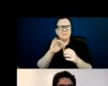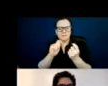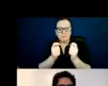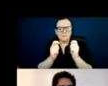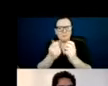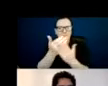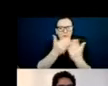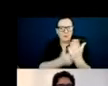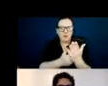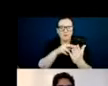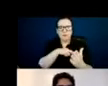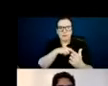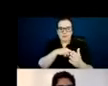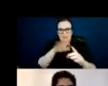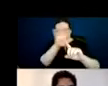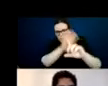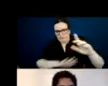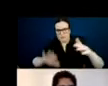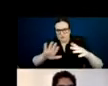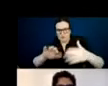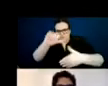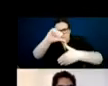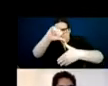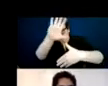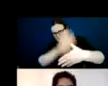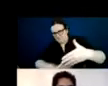effort in the region to implement the Convention on the Rights of People with Disabilities.